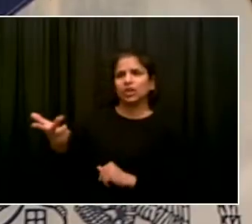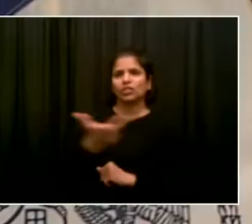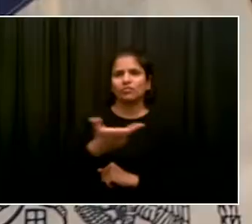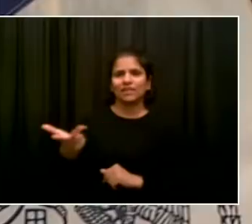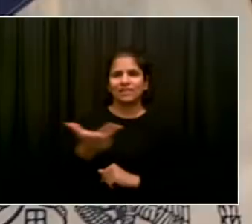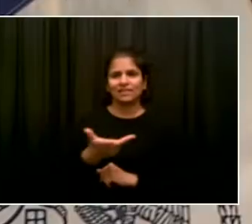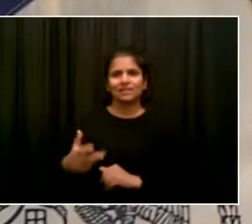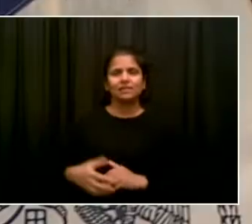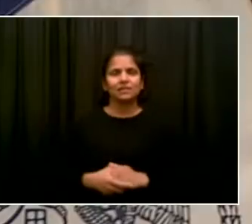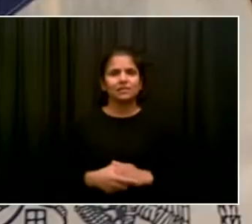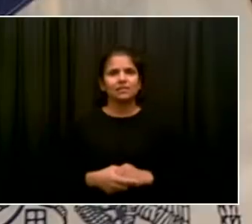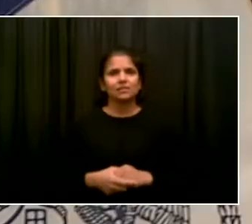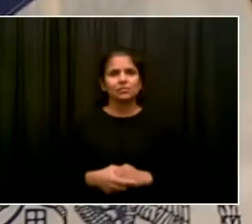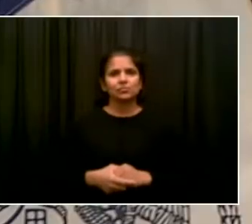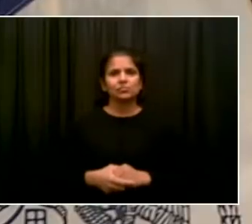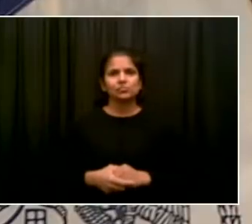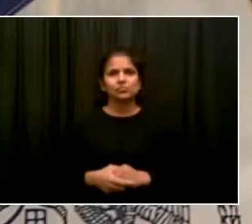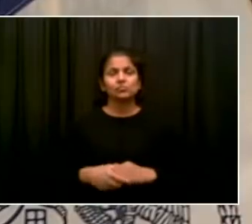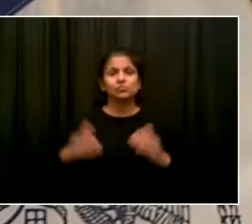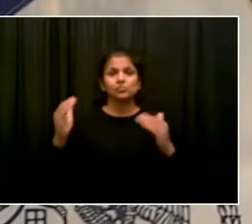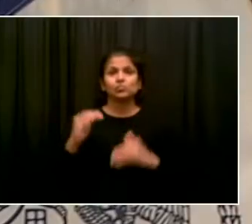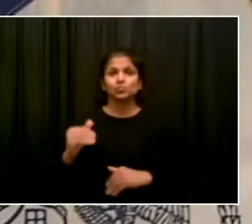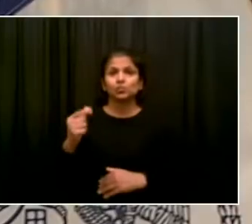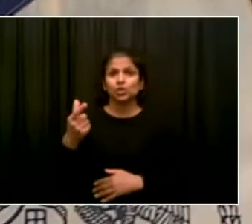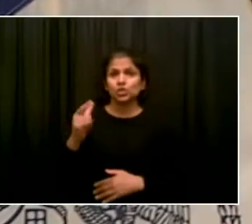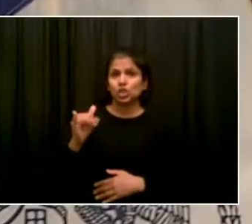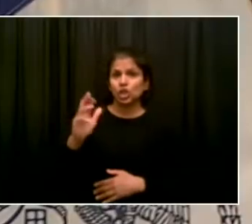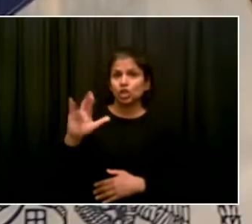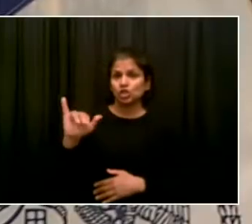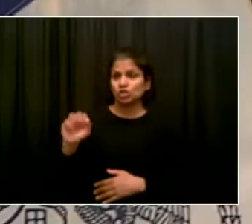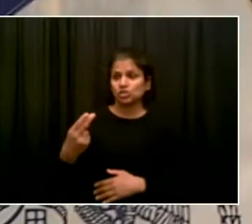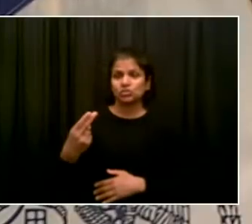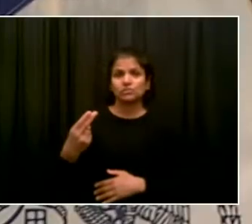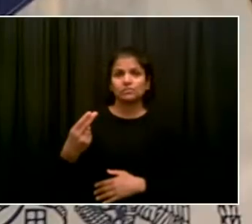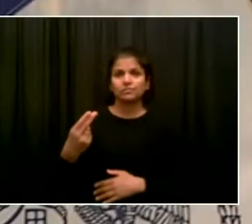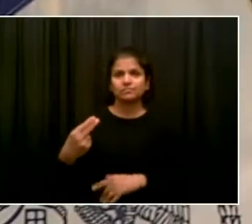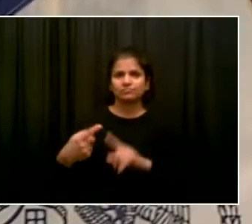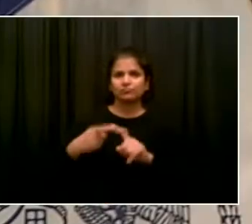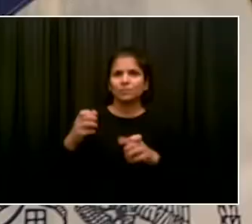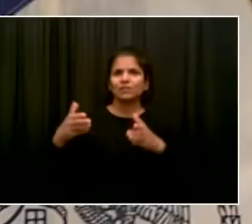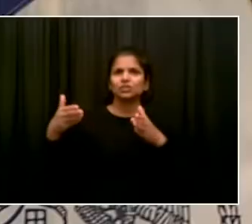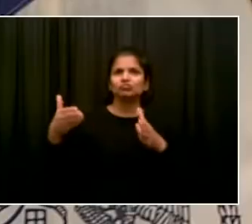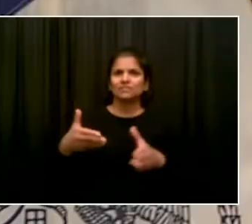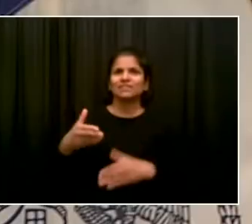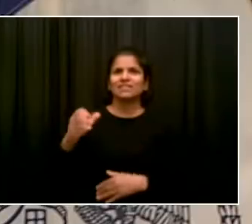BETWEEN POLICE AND COMMUNITY. I CHOSE POPELE WHO HELPED BUILD THAT AND I THOUGHT THAT WOULD CONTINUE TO HELP DEEPEN